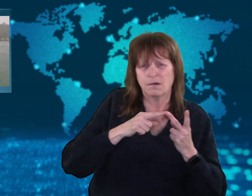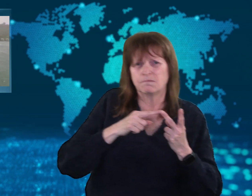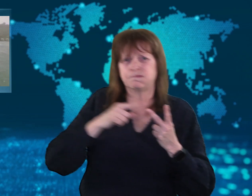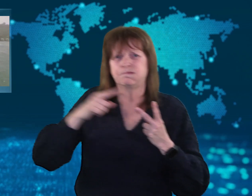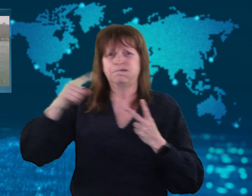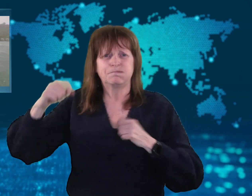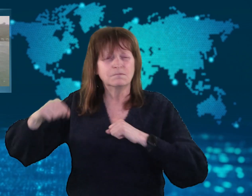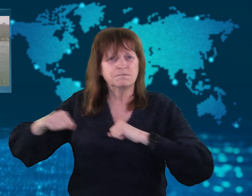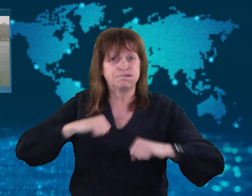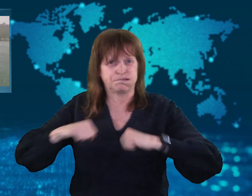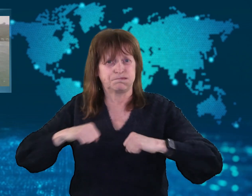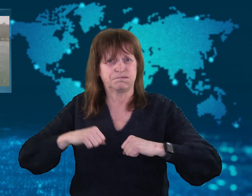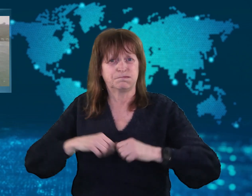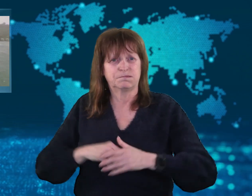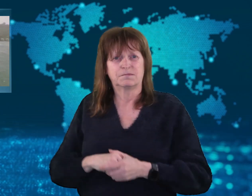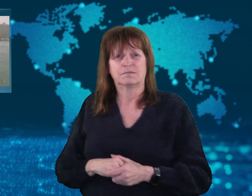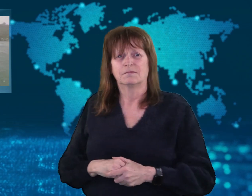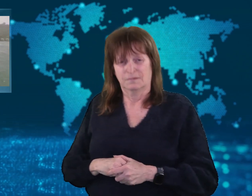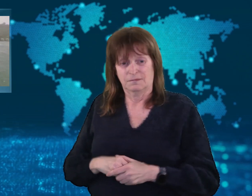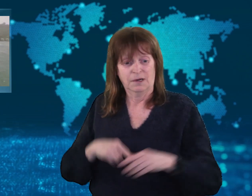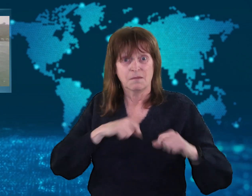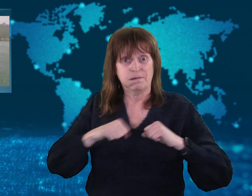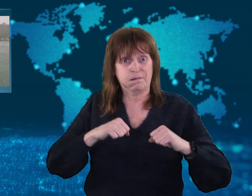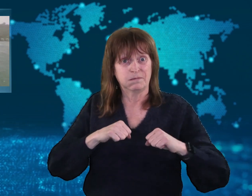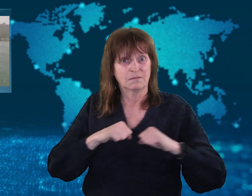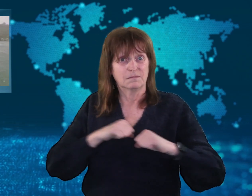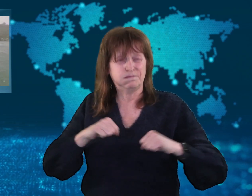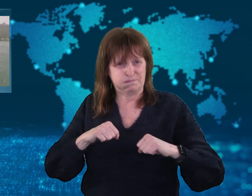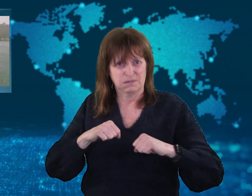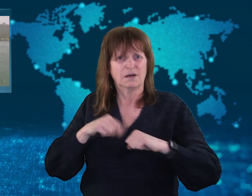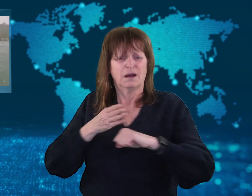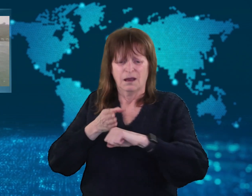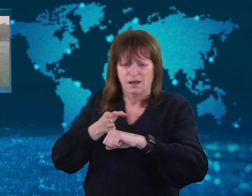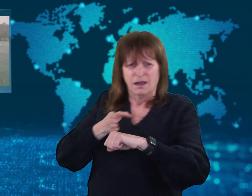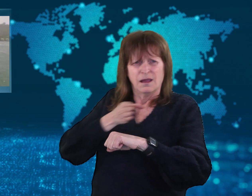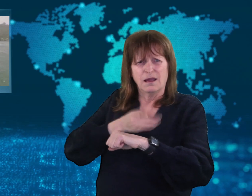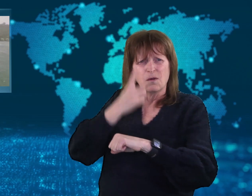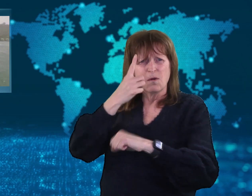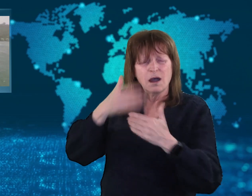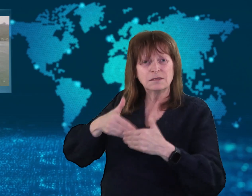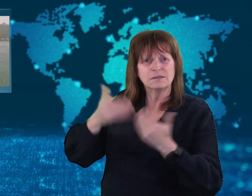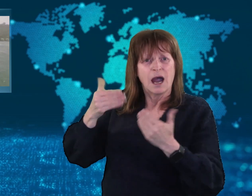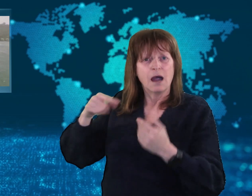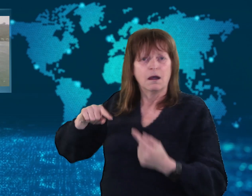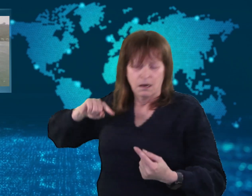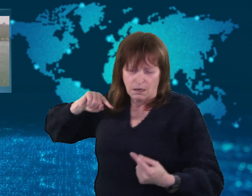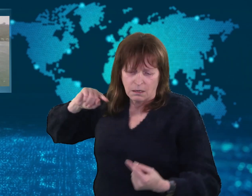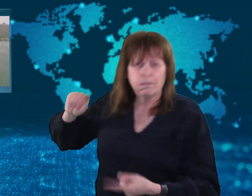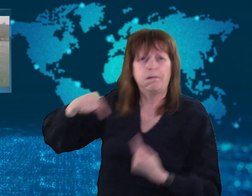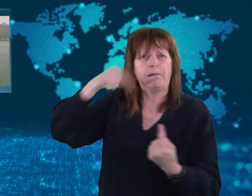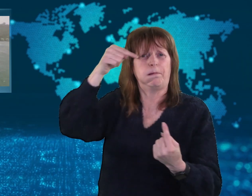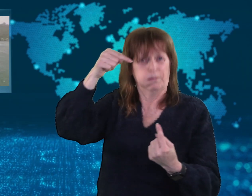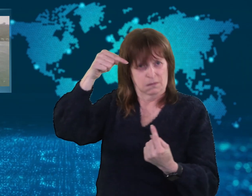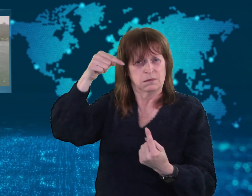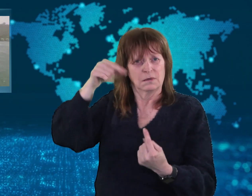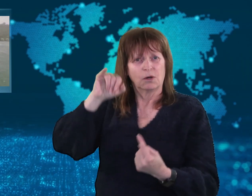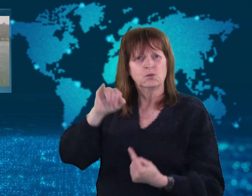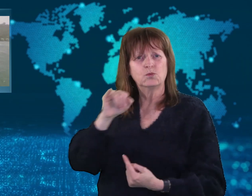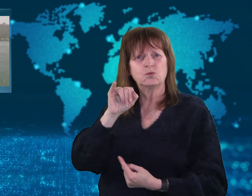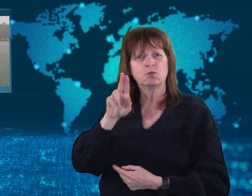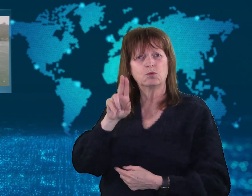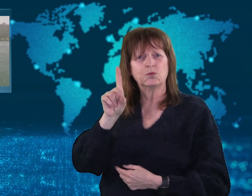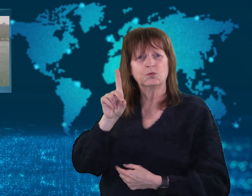and the other a 5.4 magnitude.